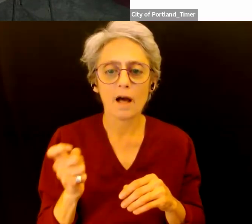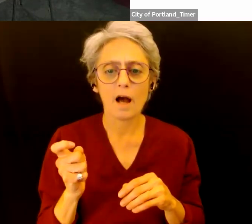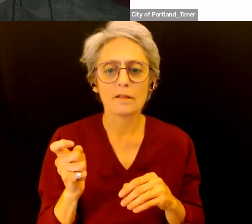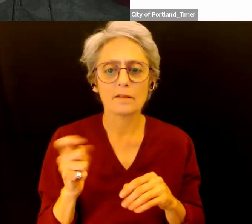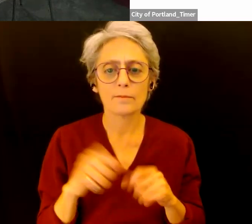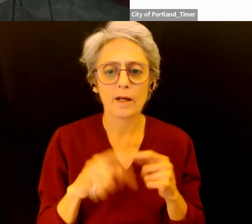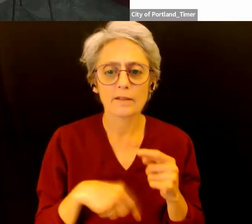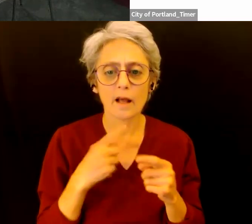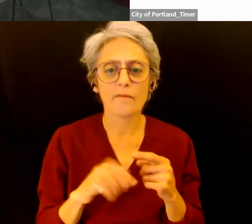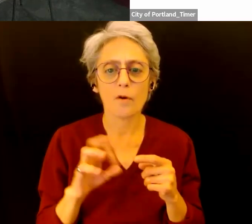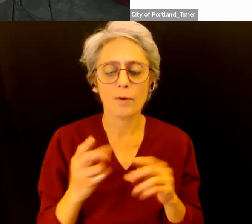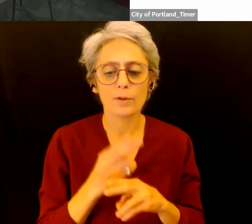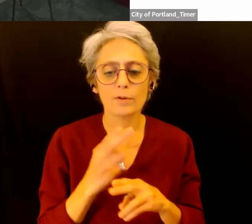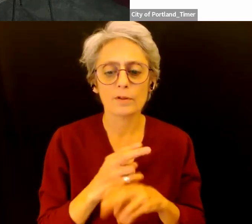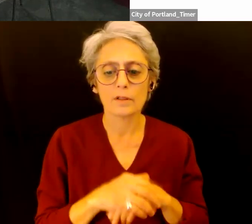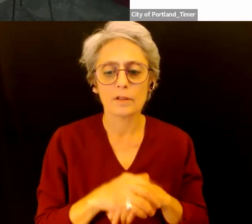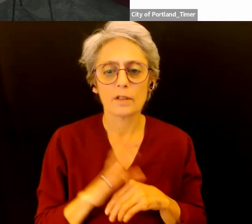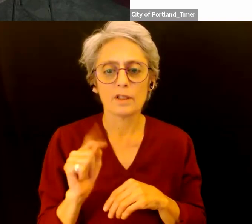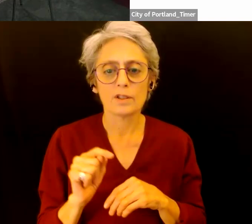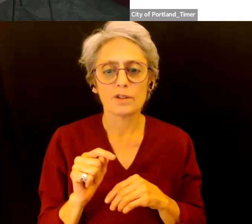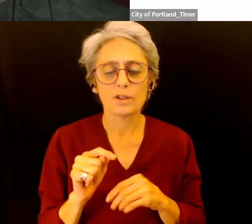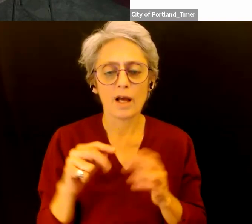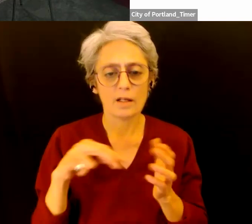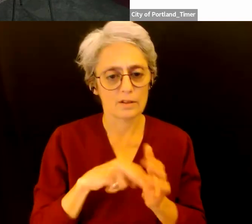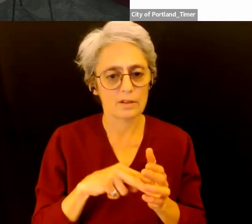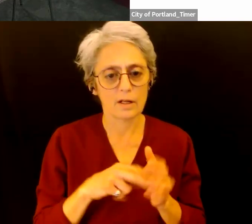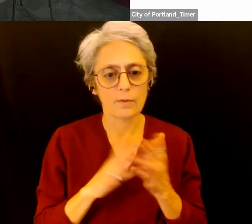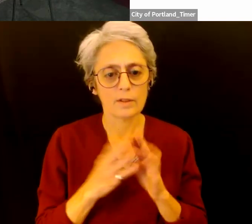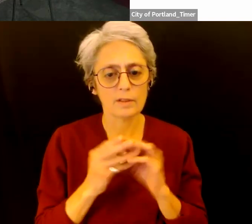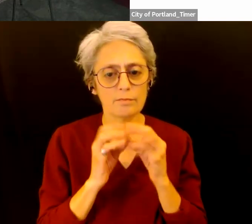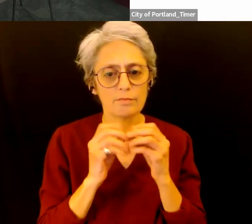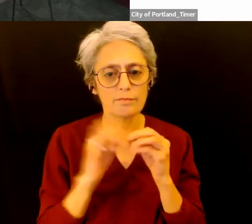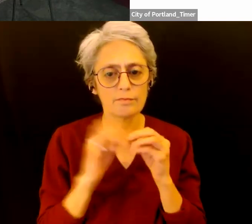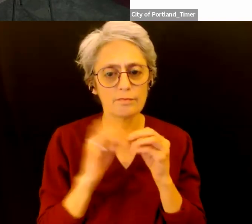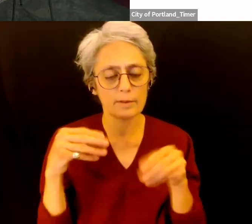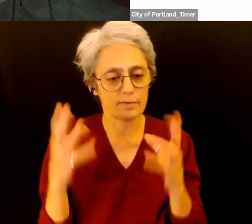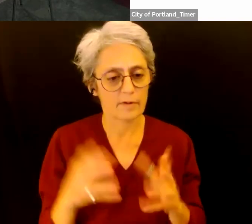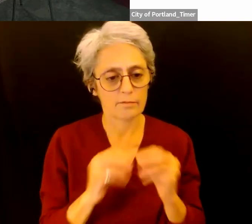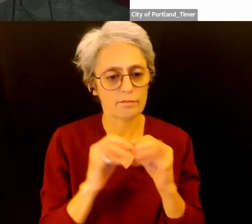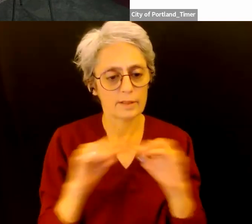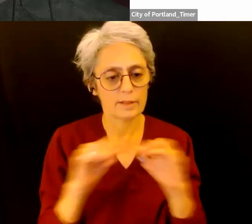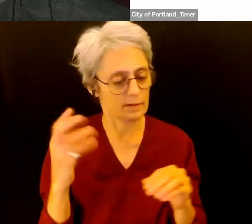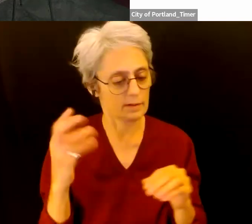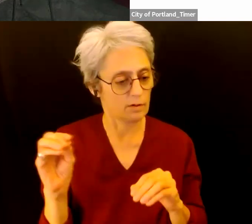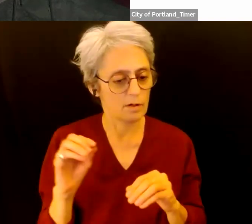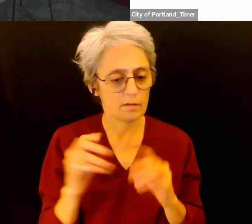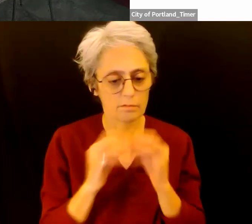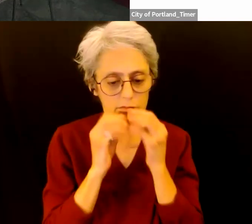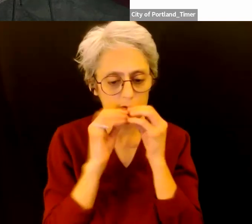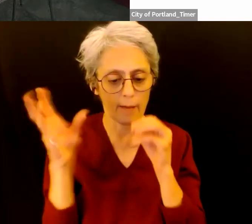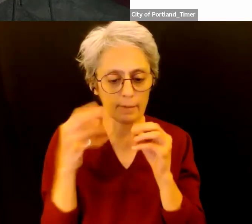Chad really stood out when our city was traveling with her ambience provider. Being level zero, no one has no ambulances available.